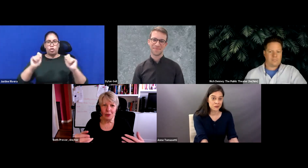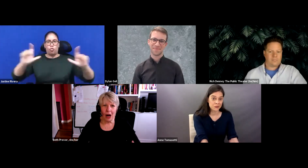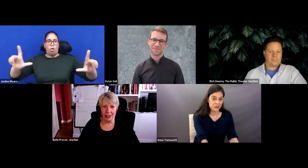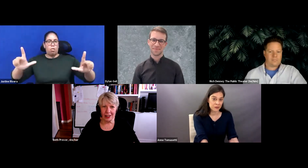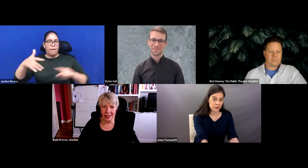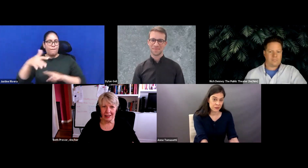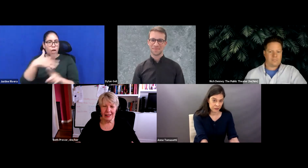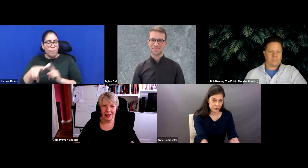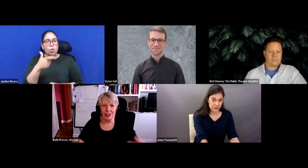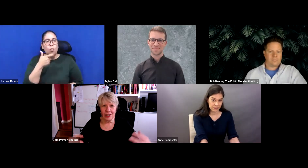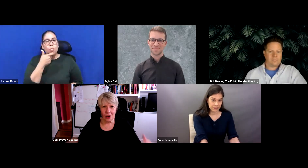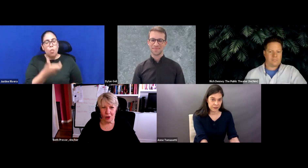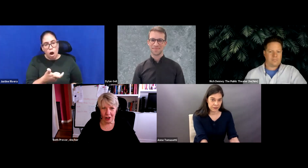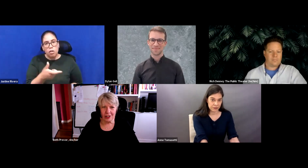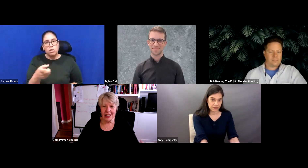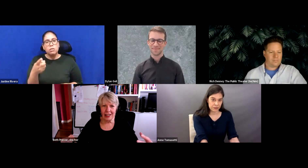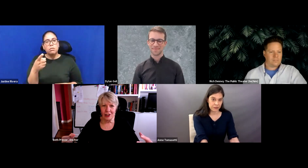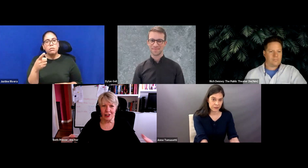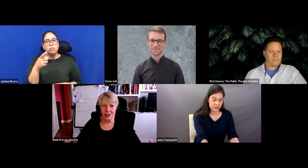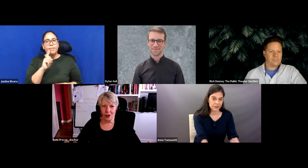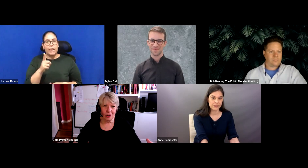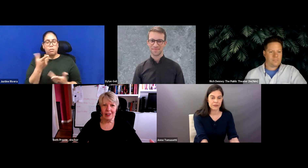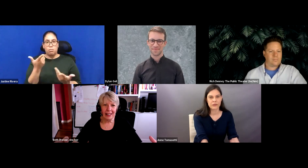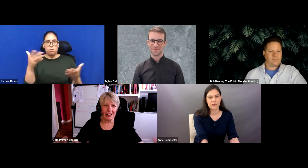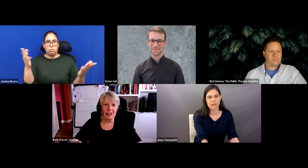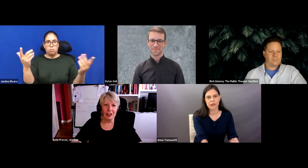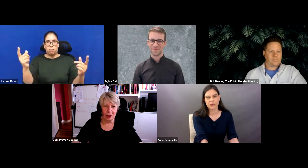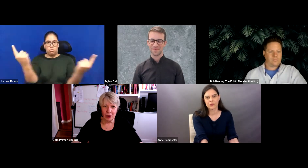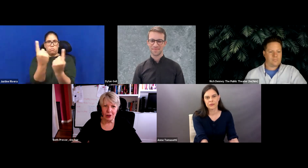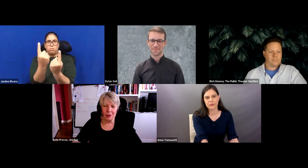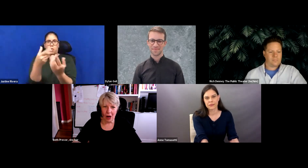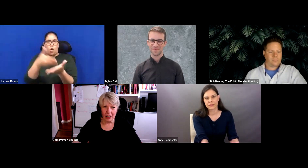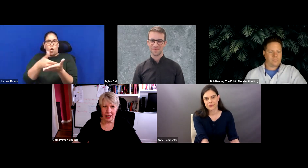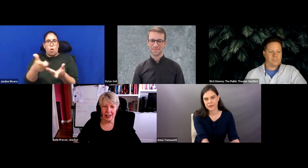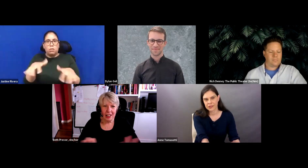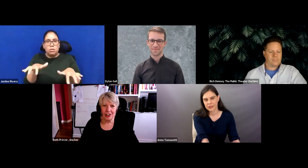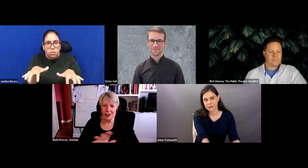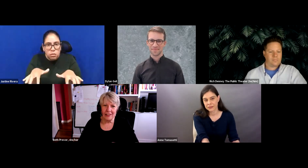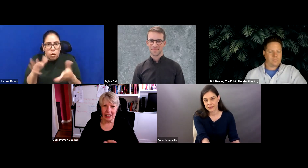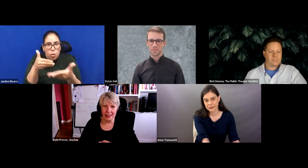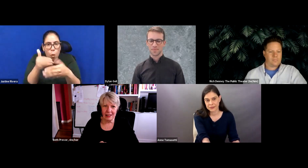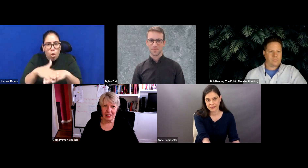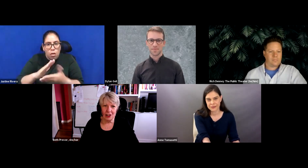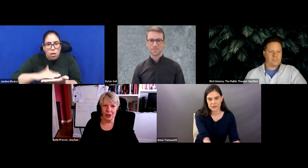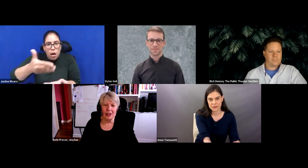you're watching it, you're so close and you're so like on your computer watching it, you don't have that, you know, we don't